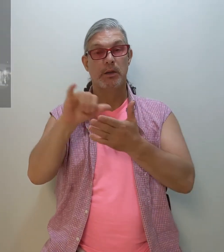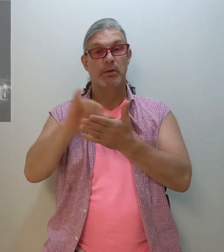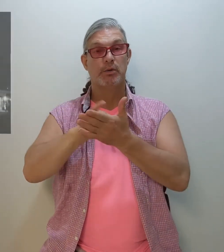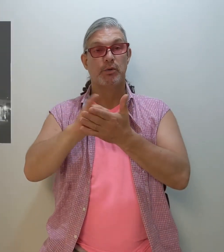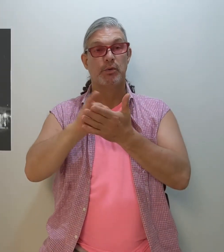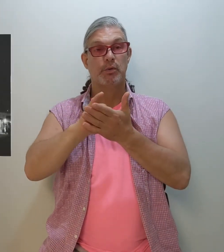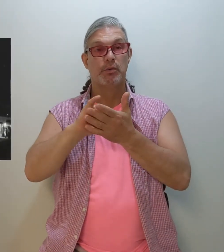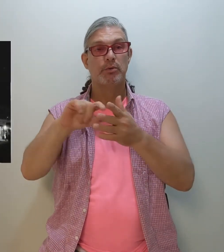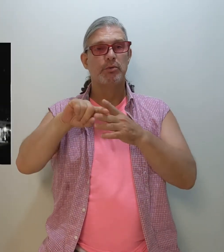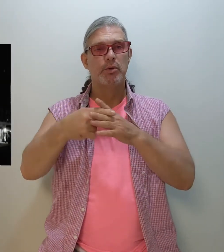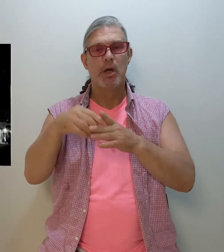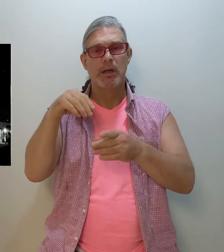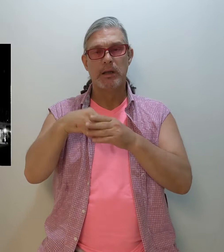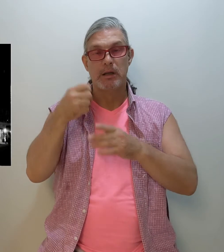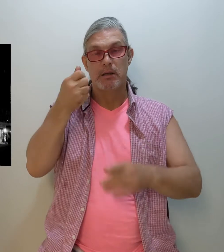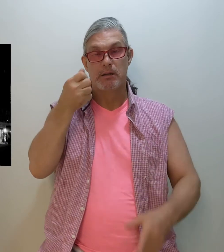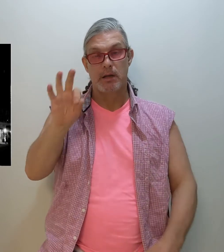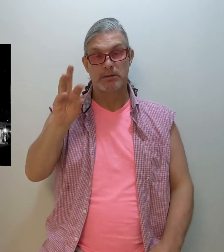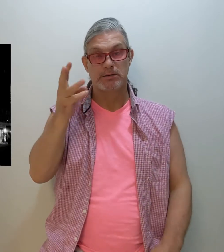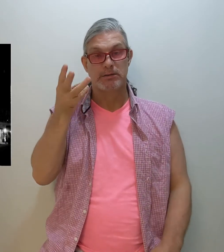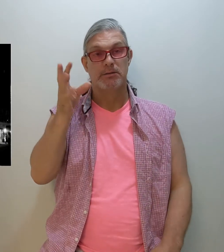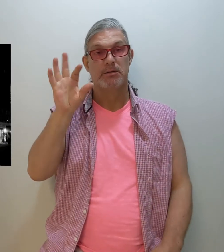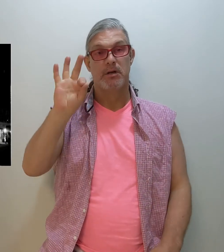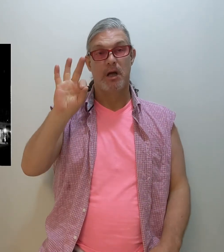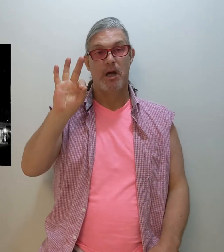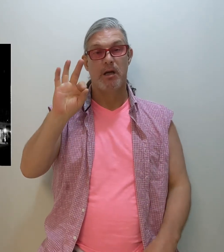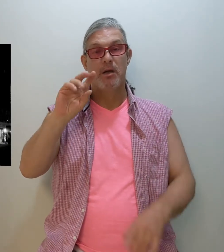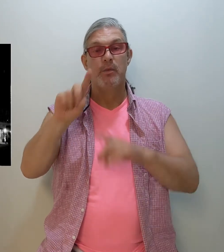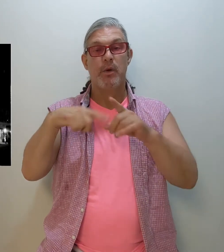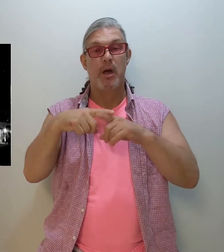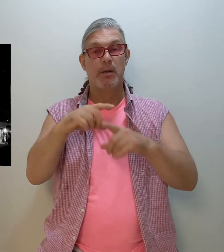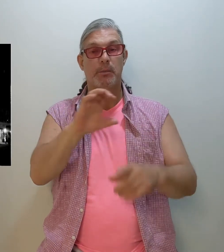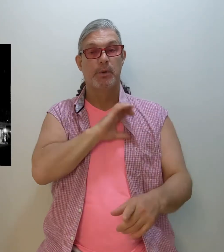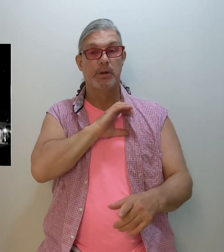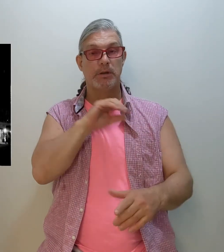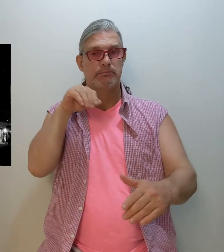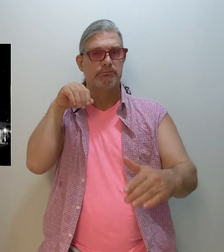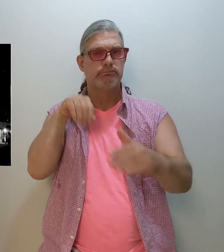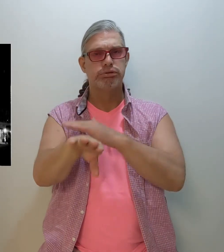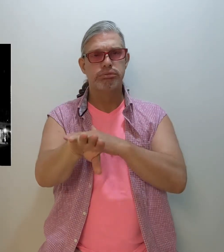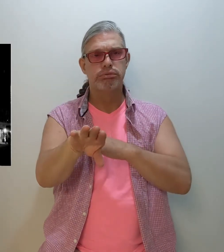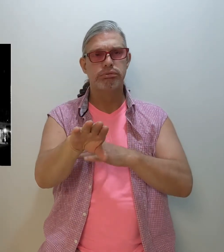in New York City in 1969. It started when police invaded